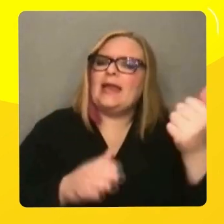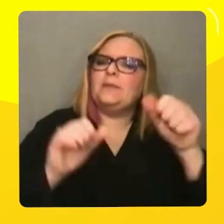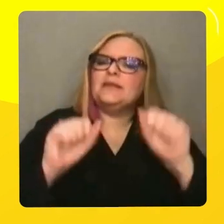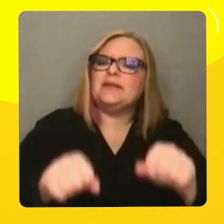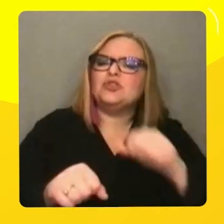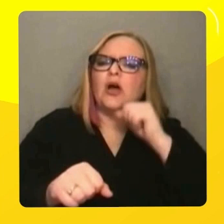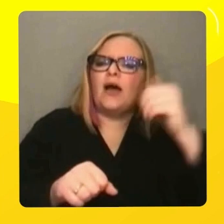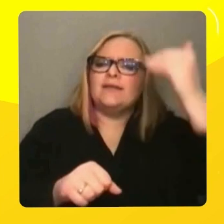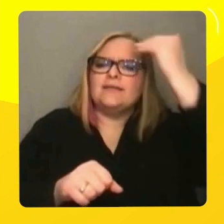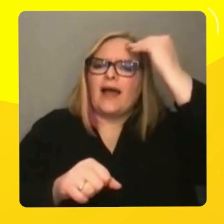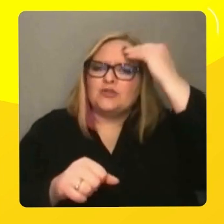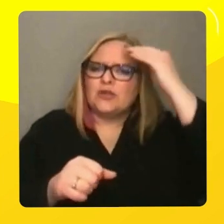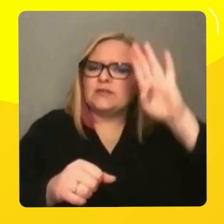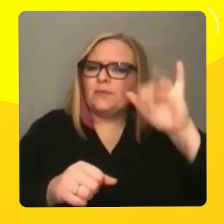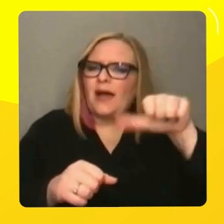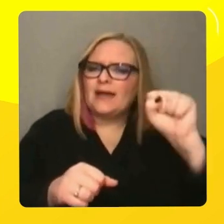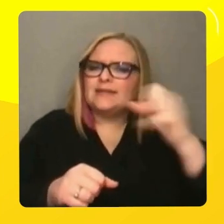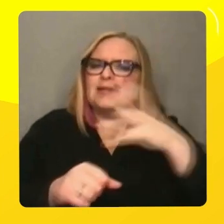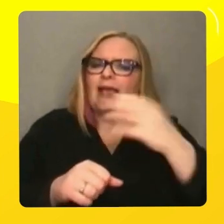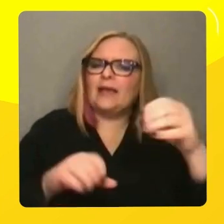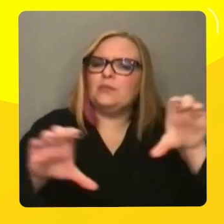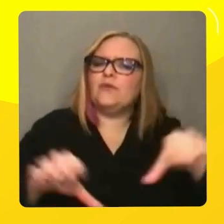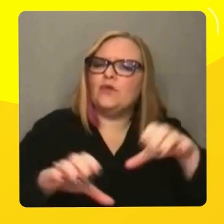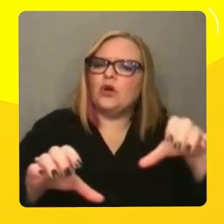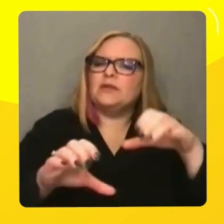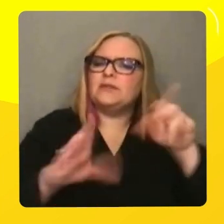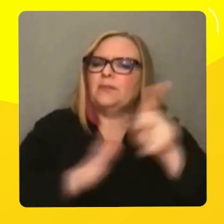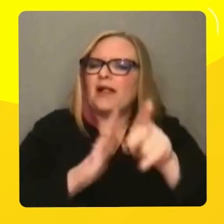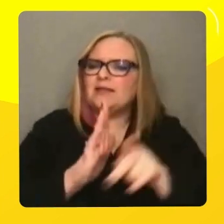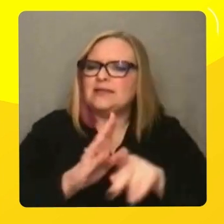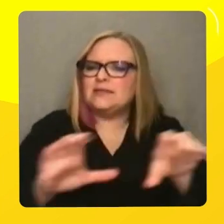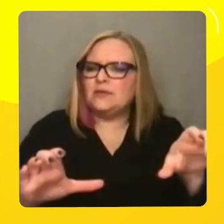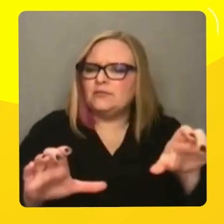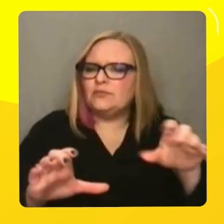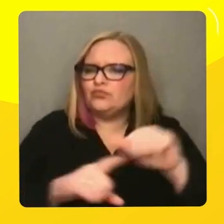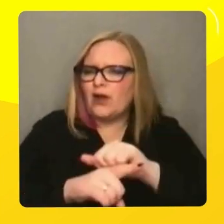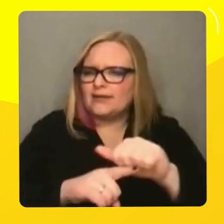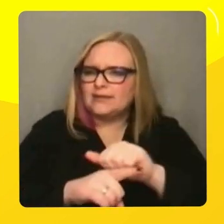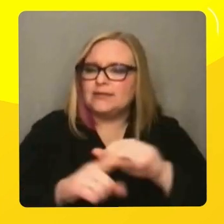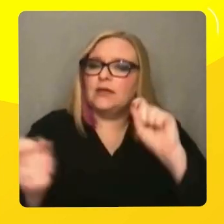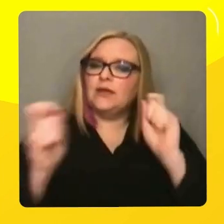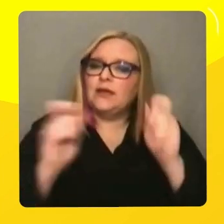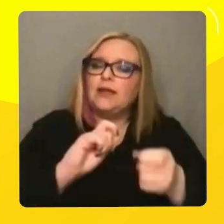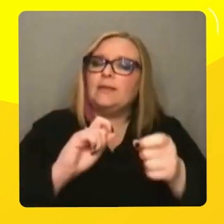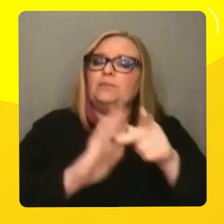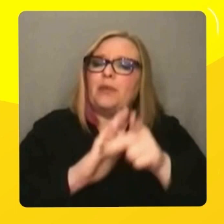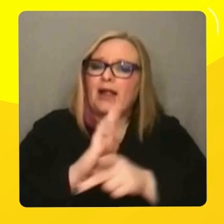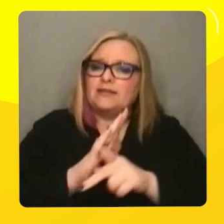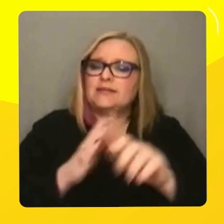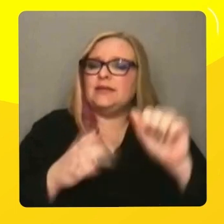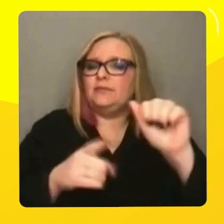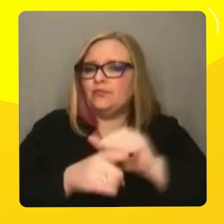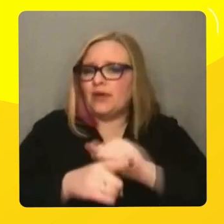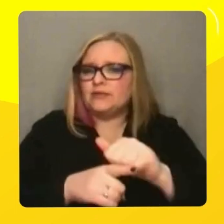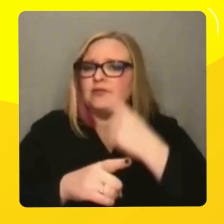pay and performance policies and practices, and redesigning policies and practices to mitigate unconscious bias.